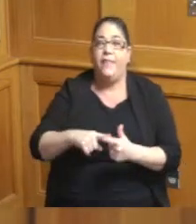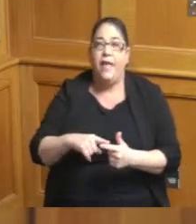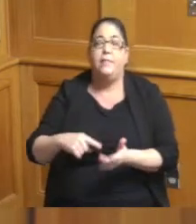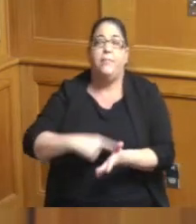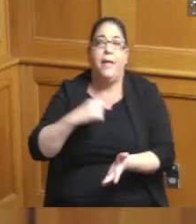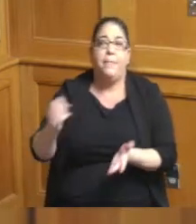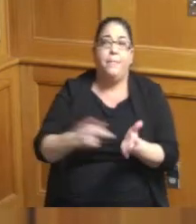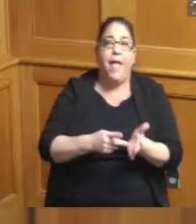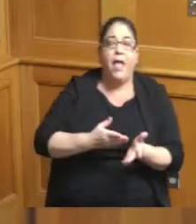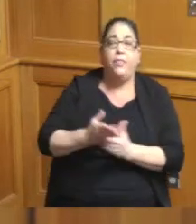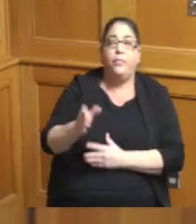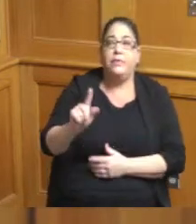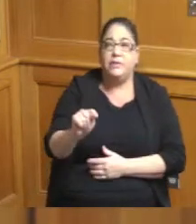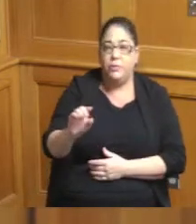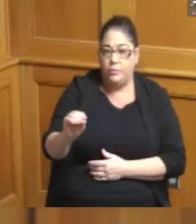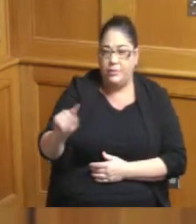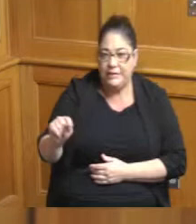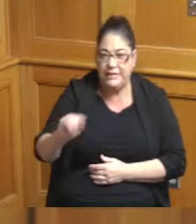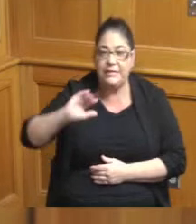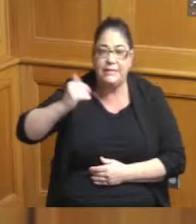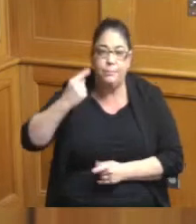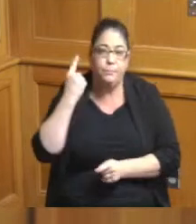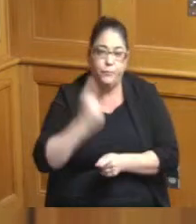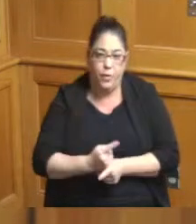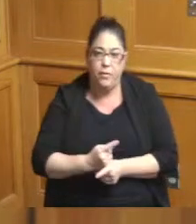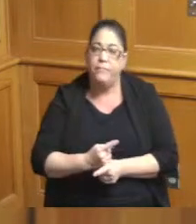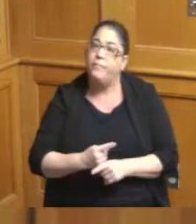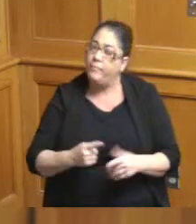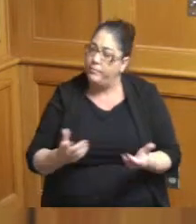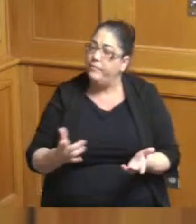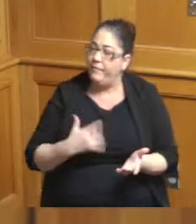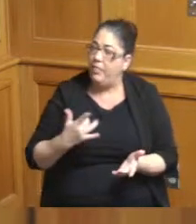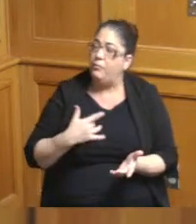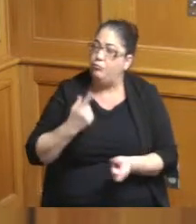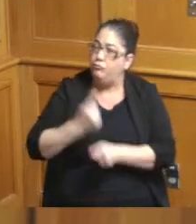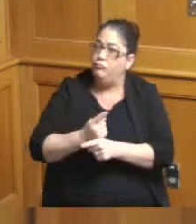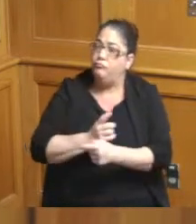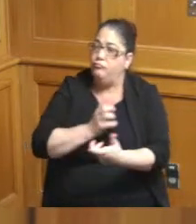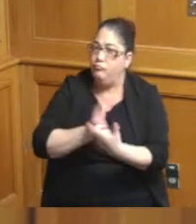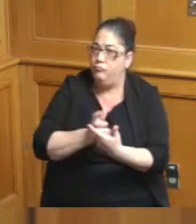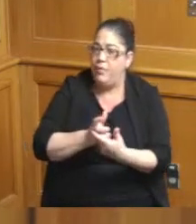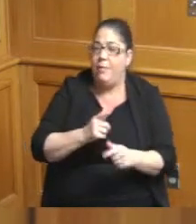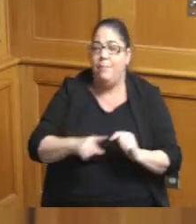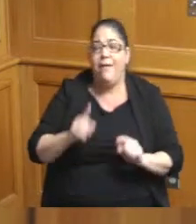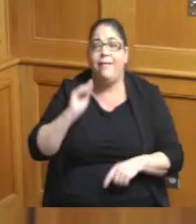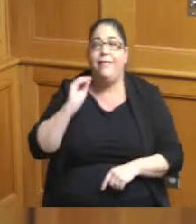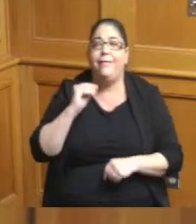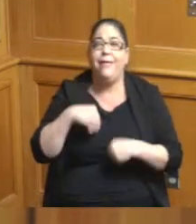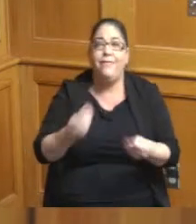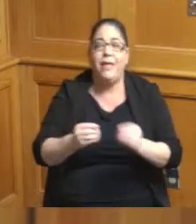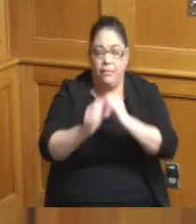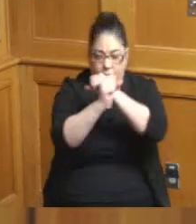think is appropriate and so I just I feel like the historical perspective sometimes is is lost